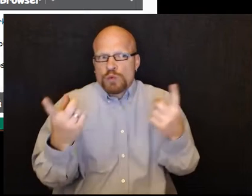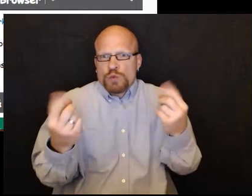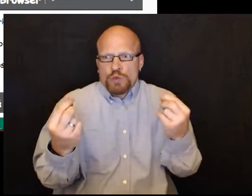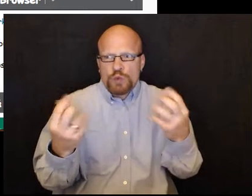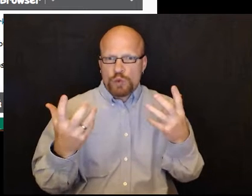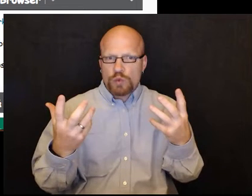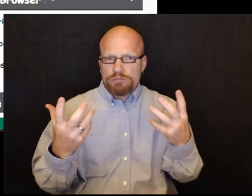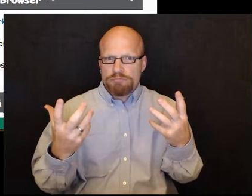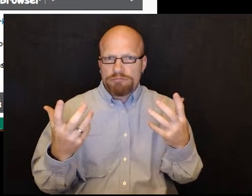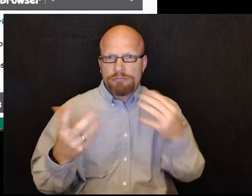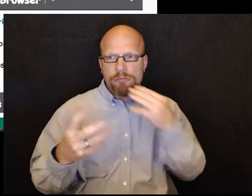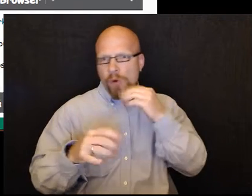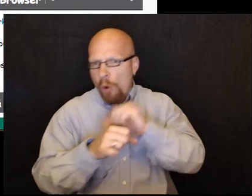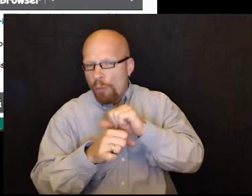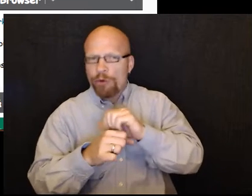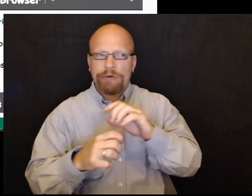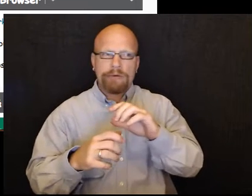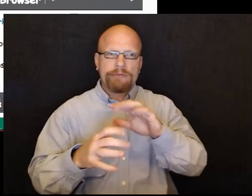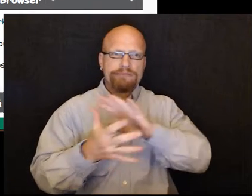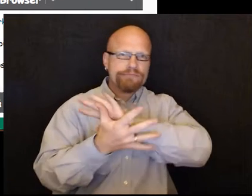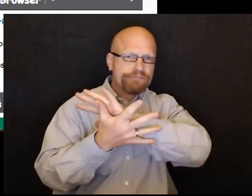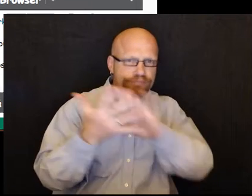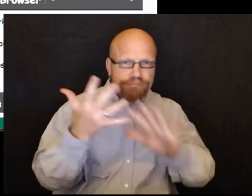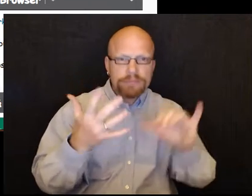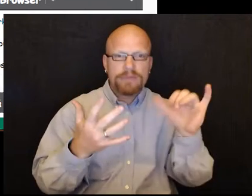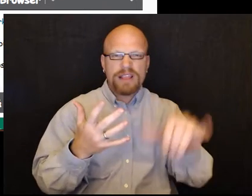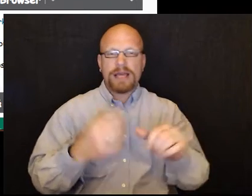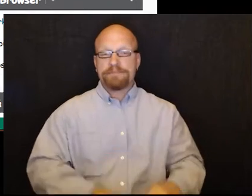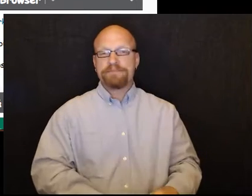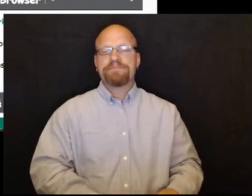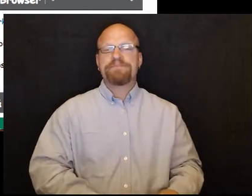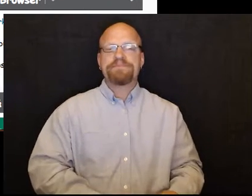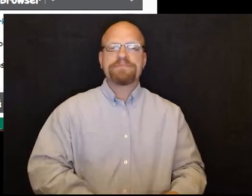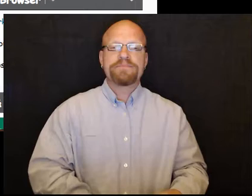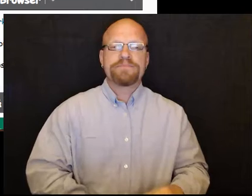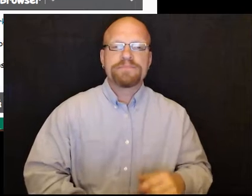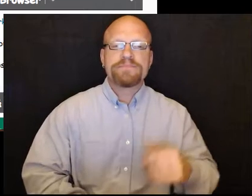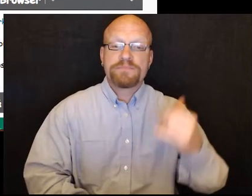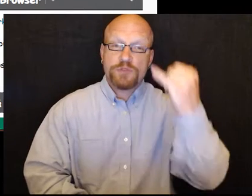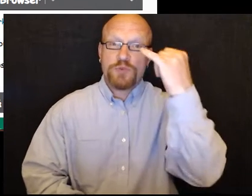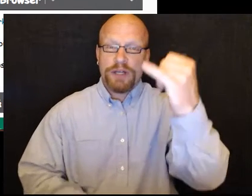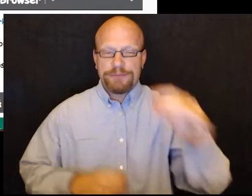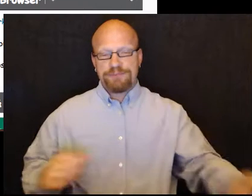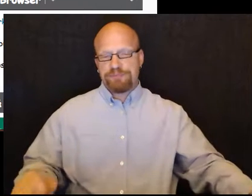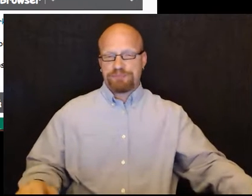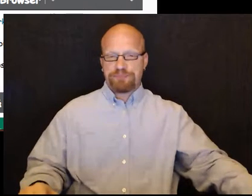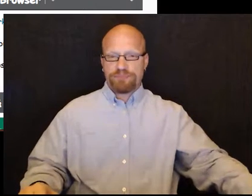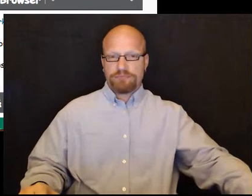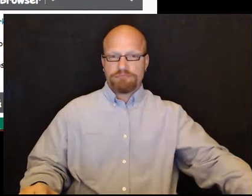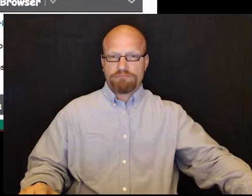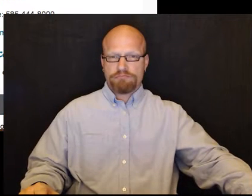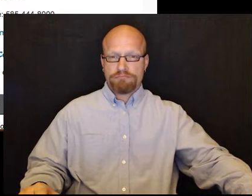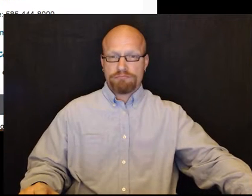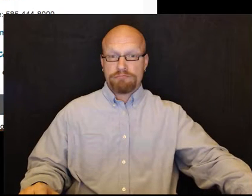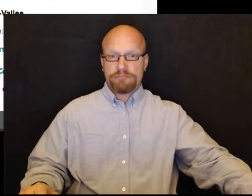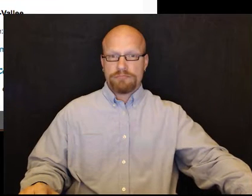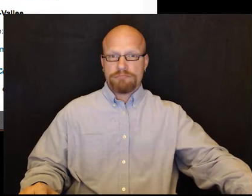which was talking about activities what you do how does it work homeworks and whatever... you get the idea